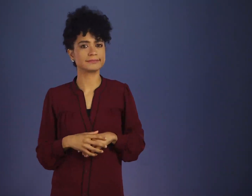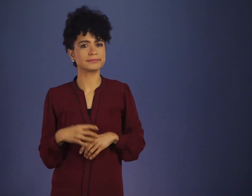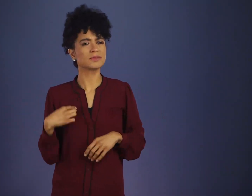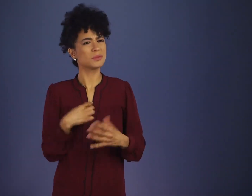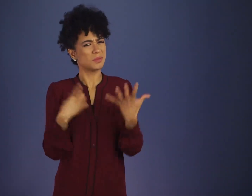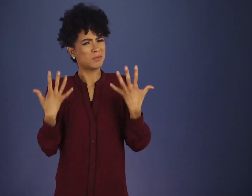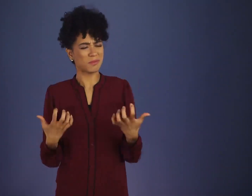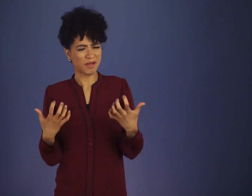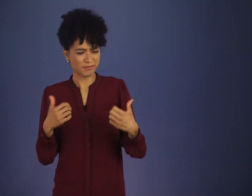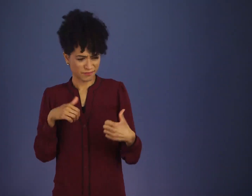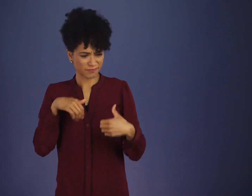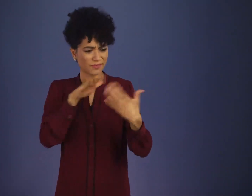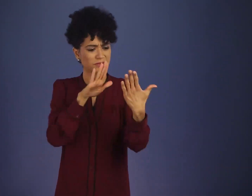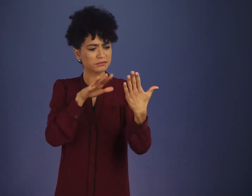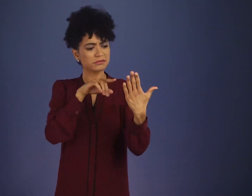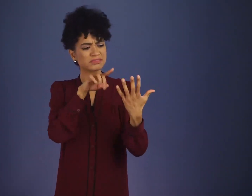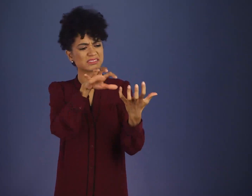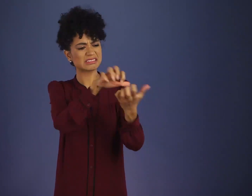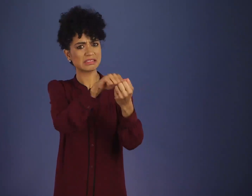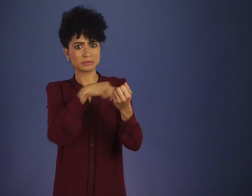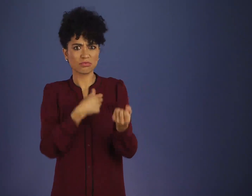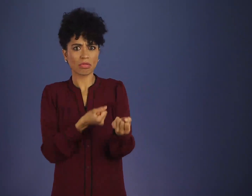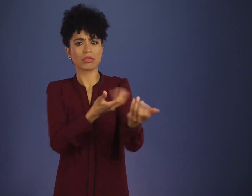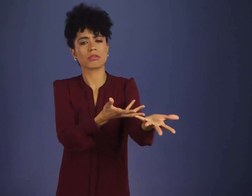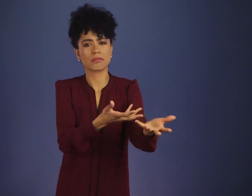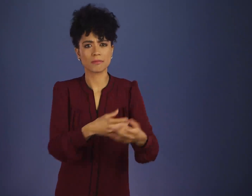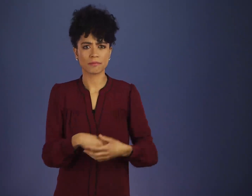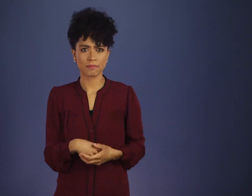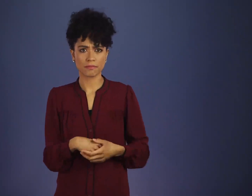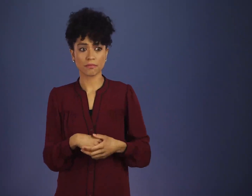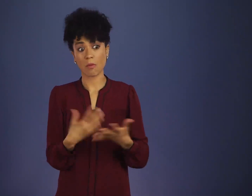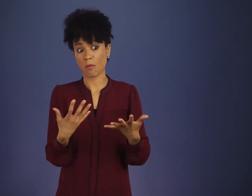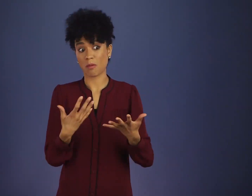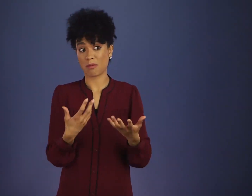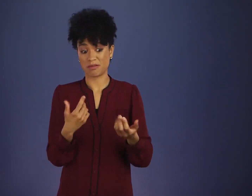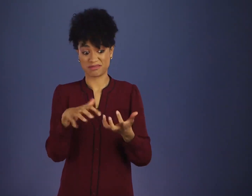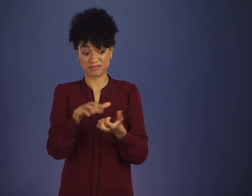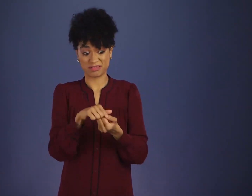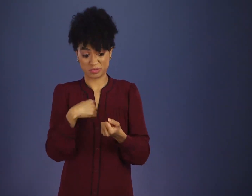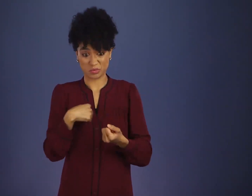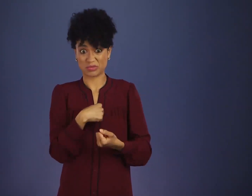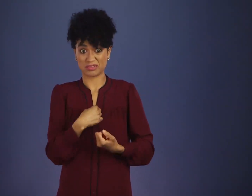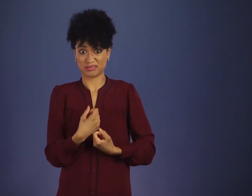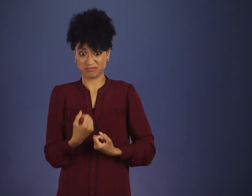We wish to look squarely at the unhappiness this has caused others and ourselves.